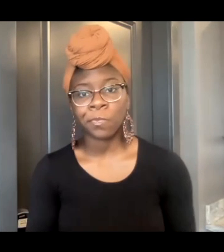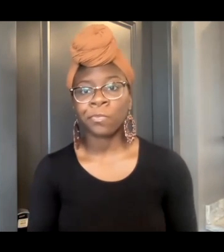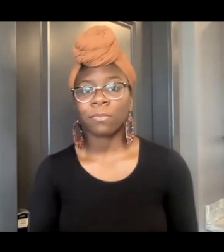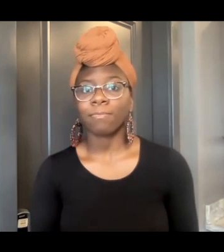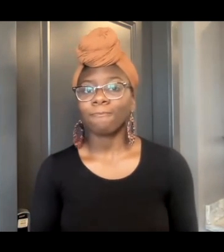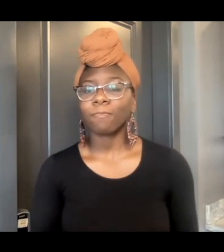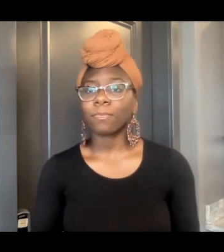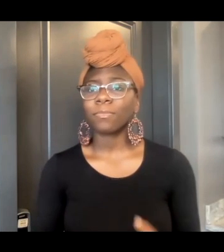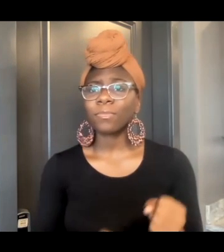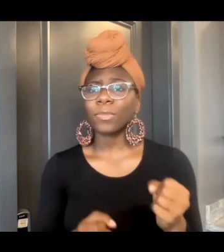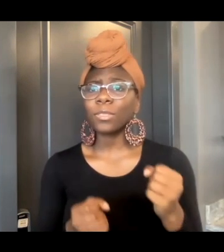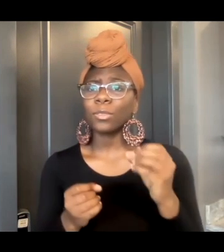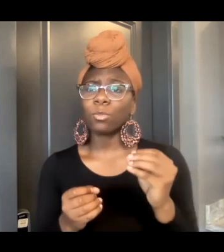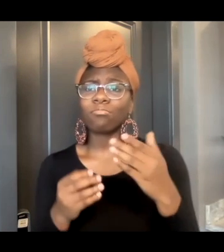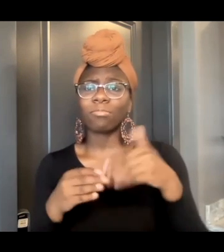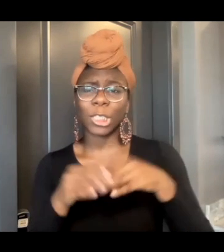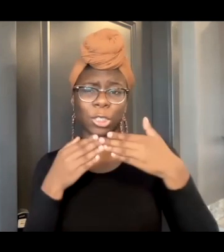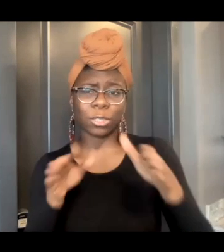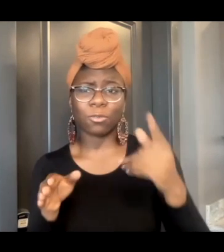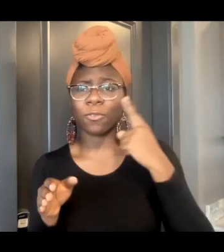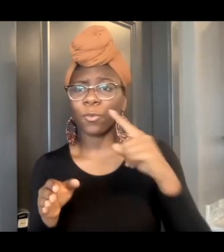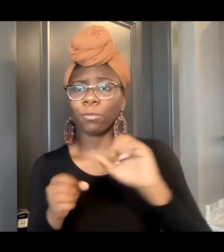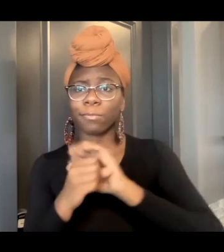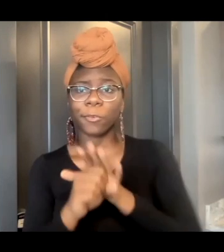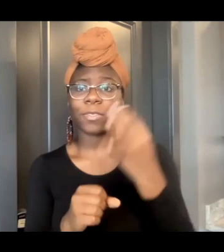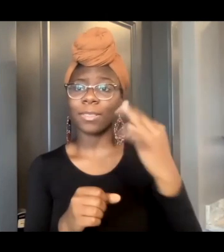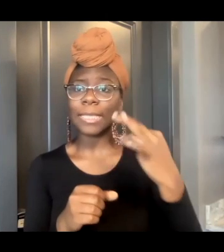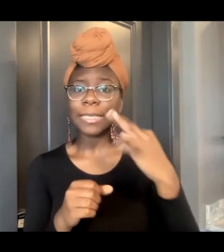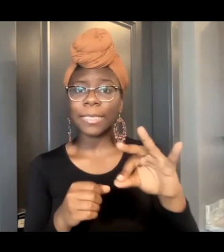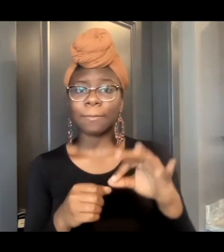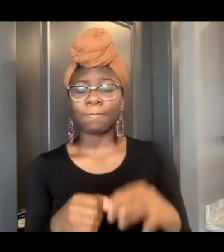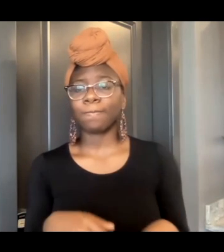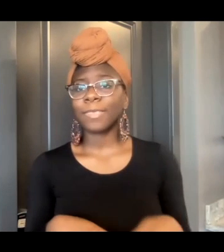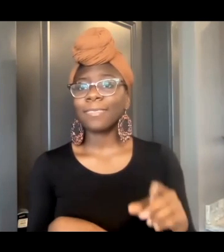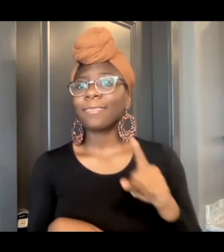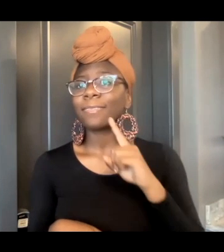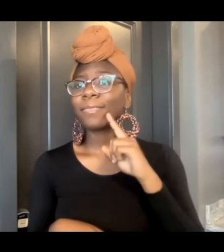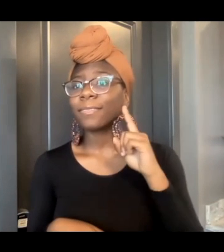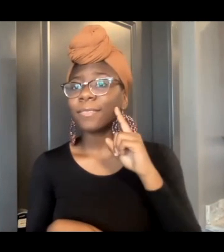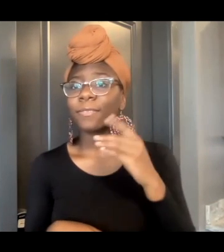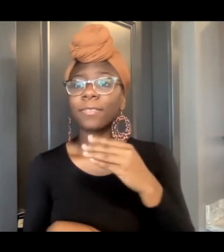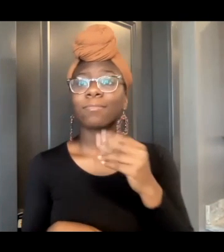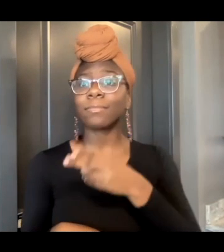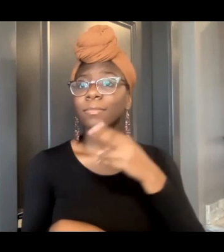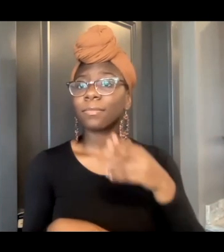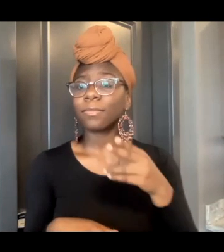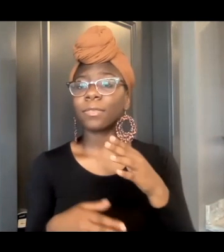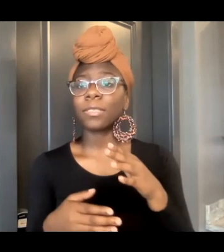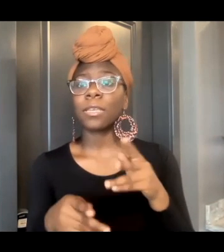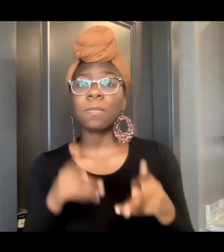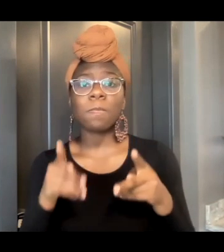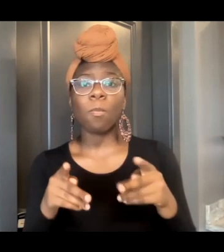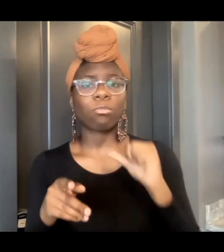As a result, a lot of information regarding COVID-19 has not been accessible for the deaf